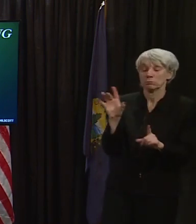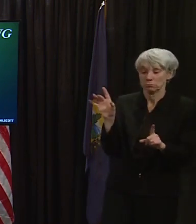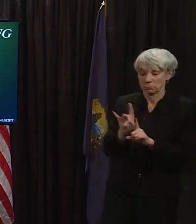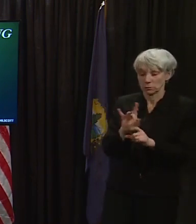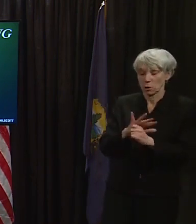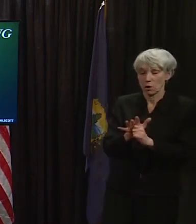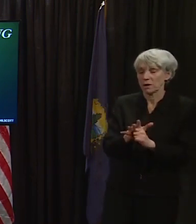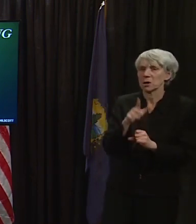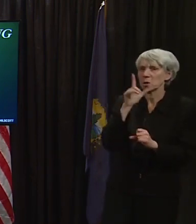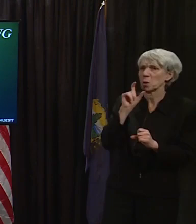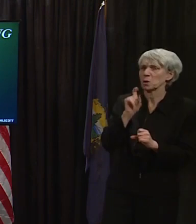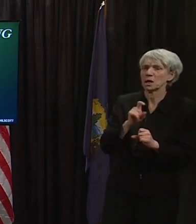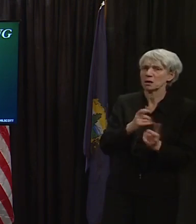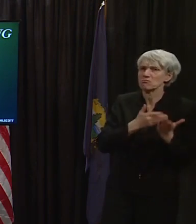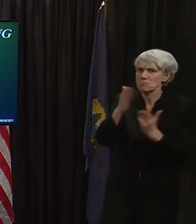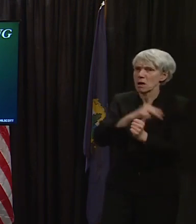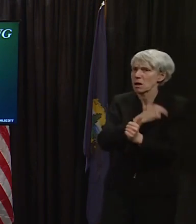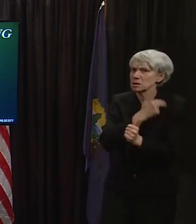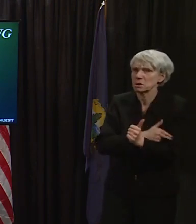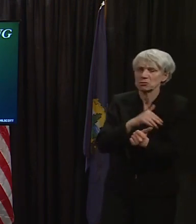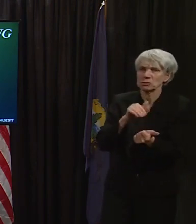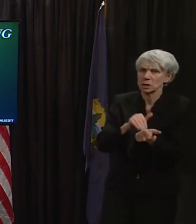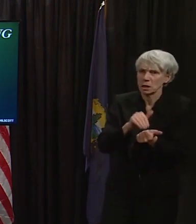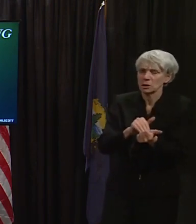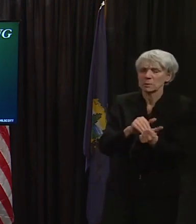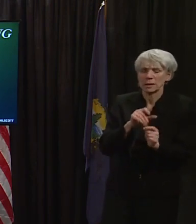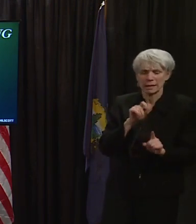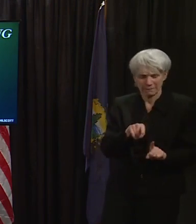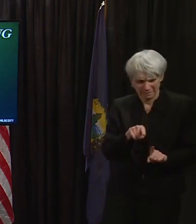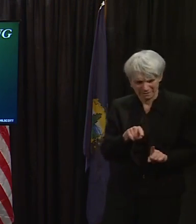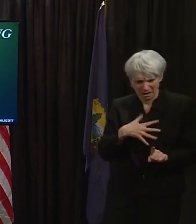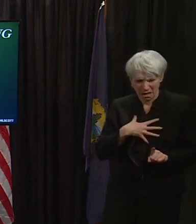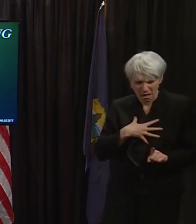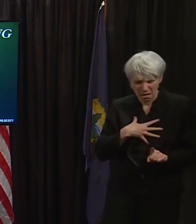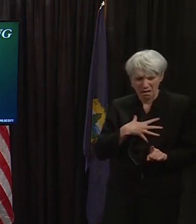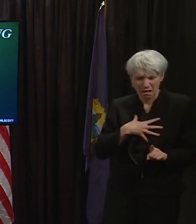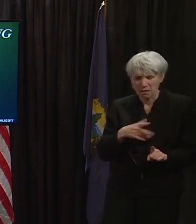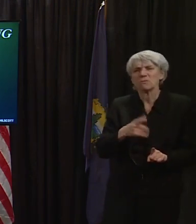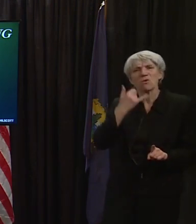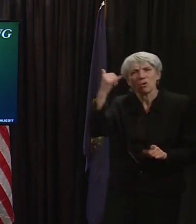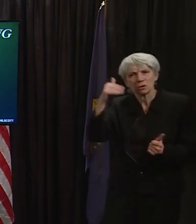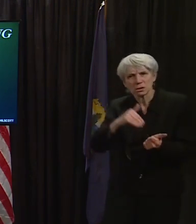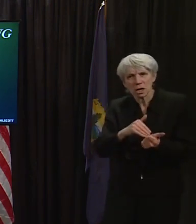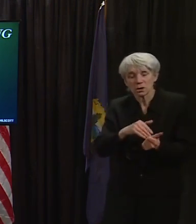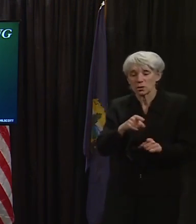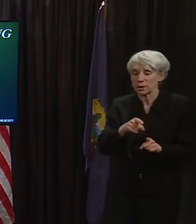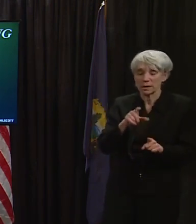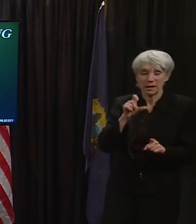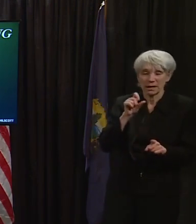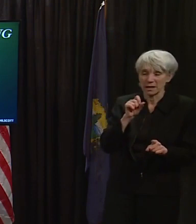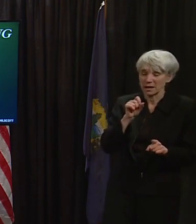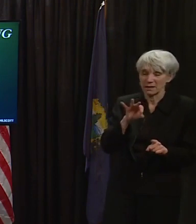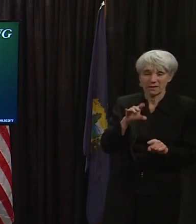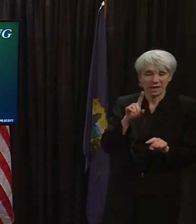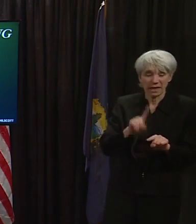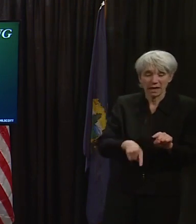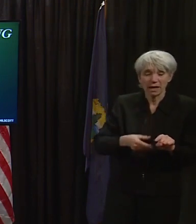provider if you're worried if they're having difficulty breathing or if they are unable to take adequate fluids as you would normally,